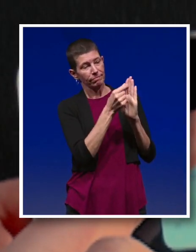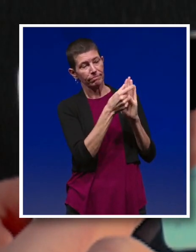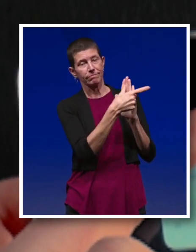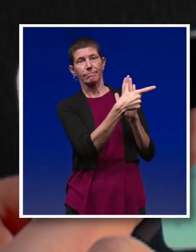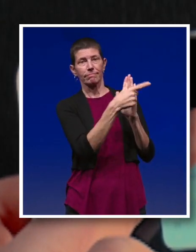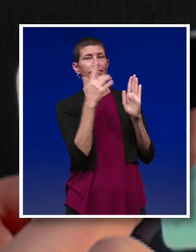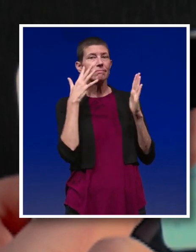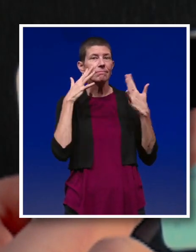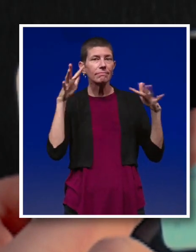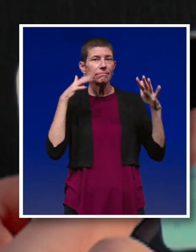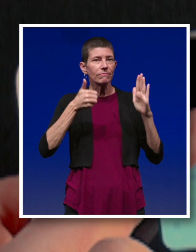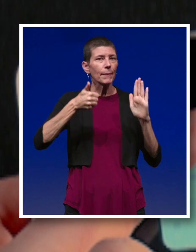on the top of the screen.